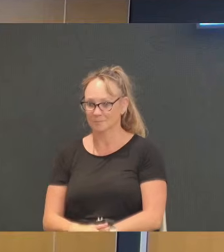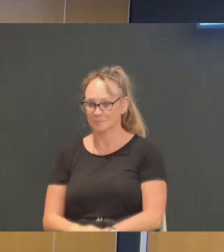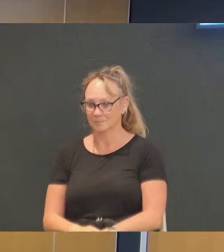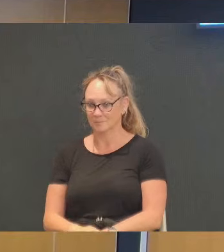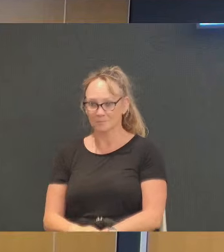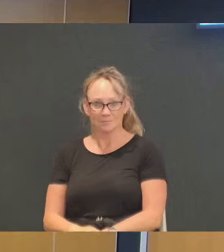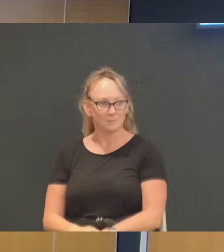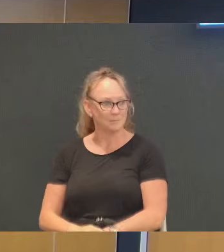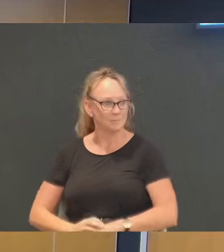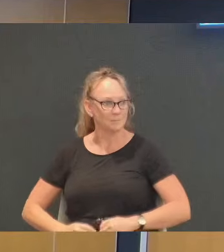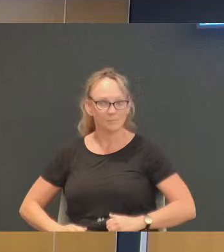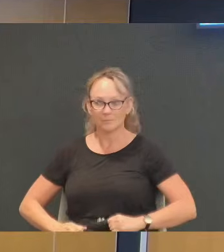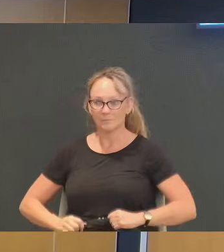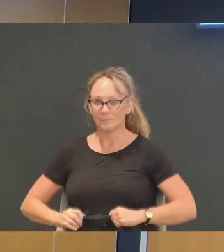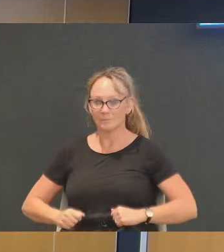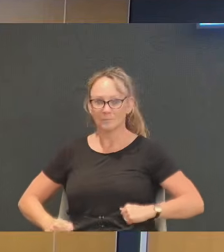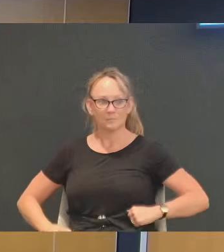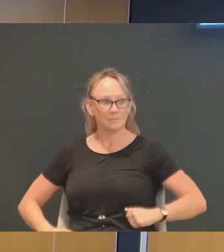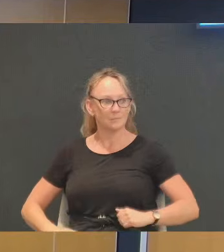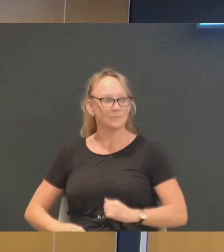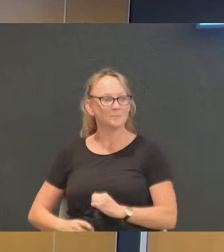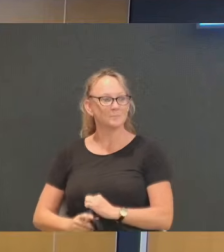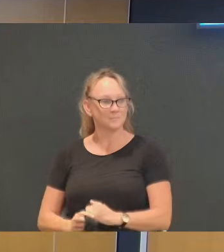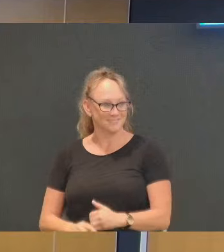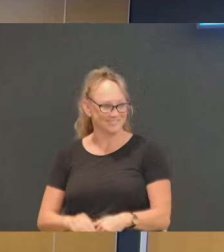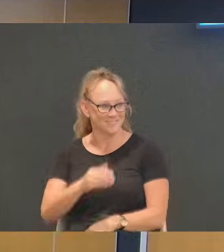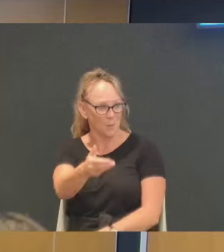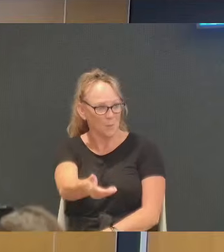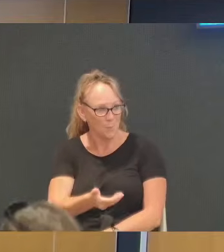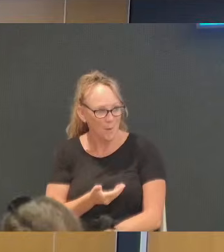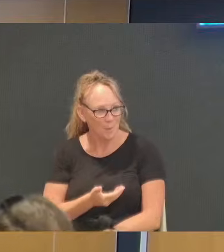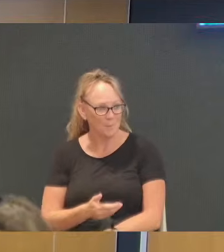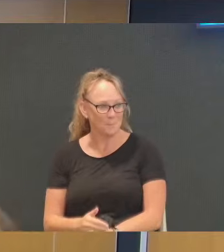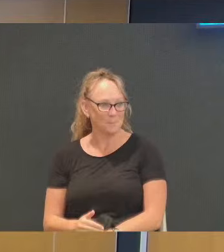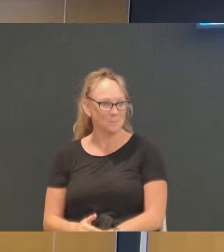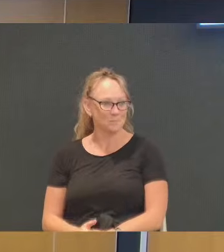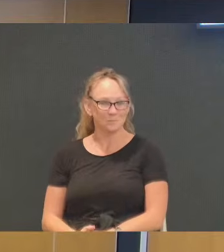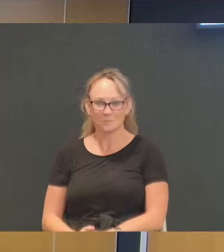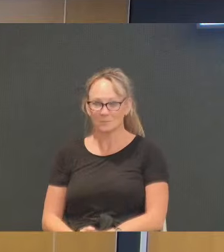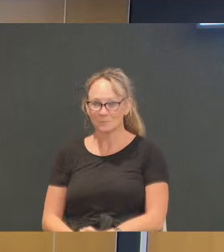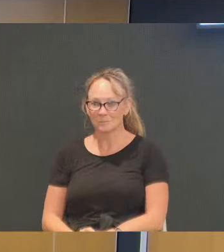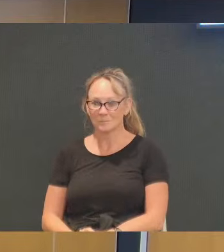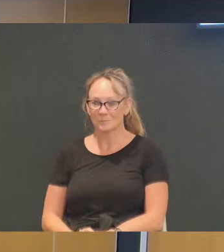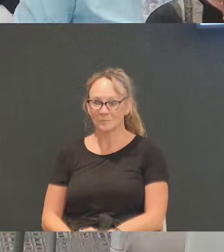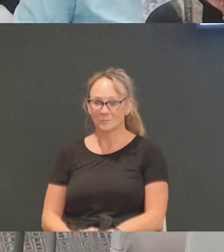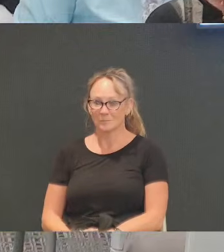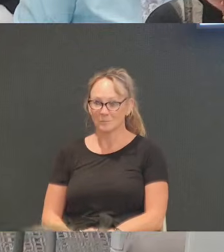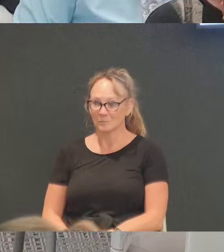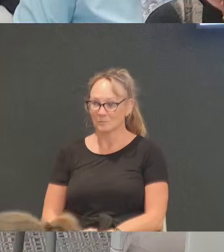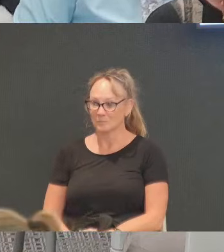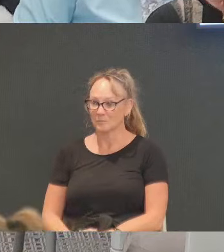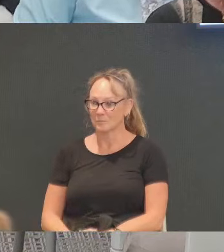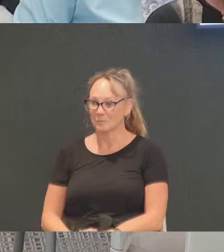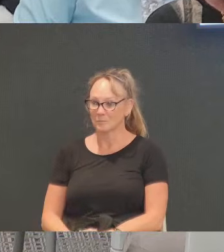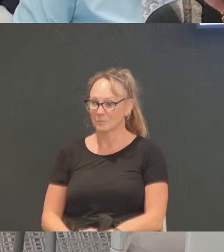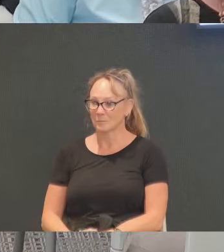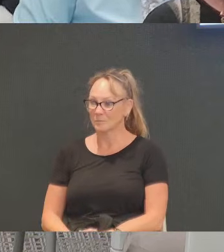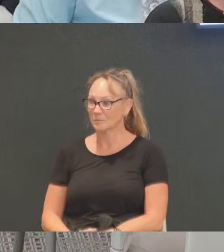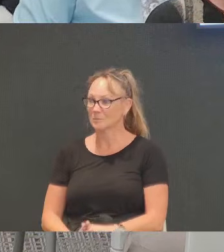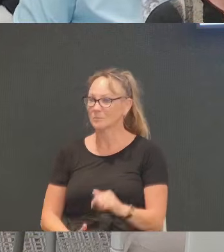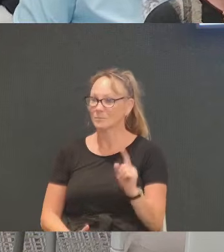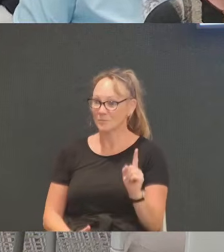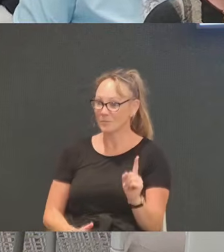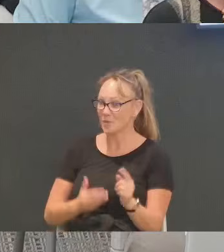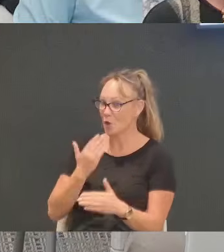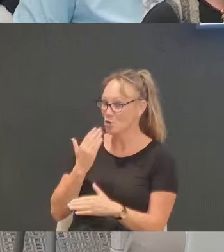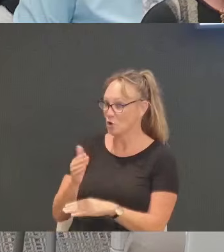Welcome. Good evening. My name is Lance Brewer. My wife